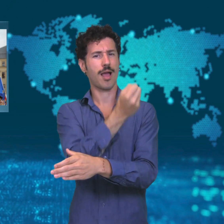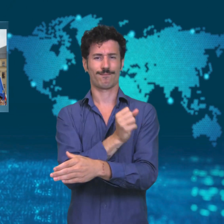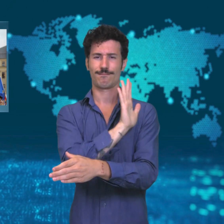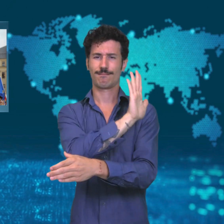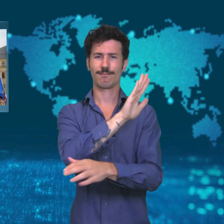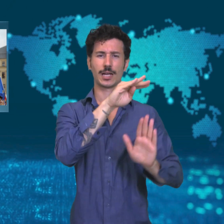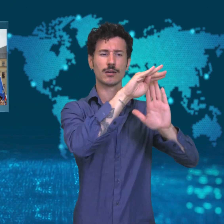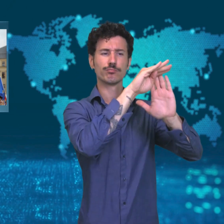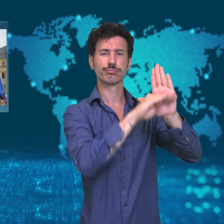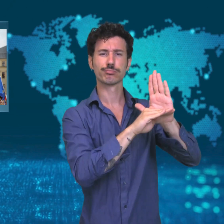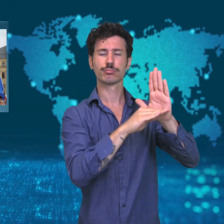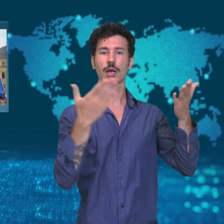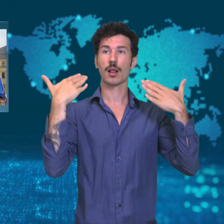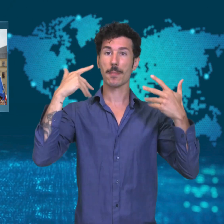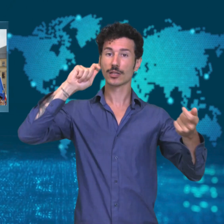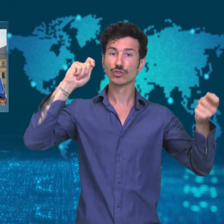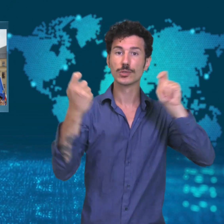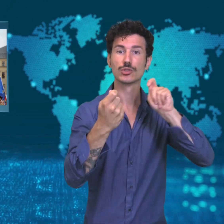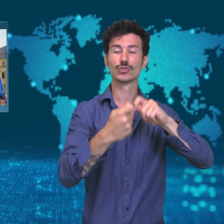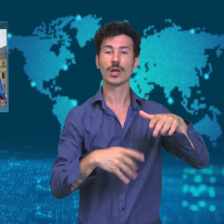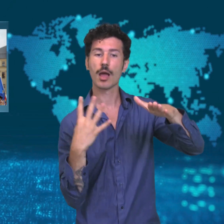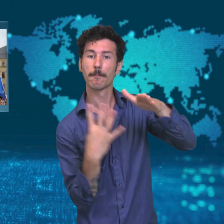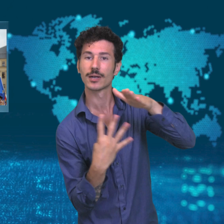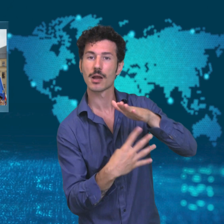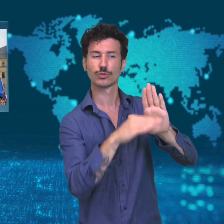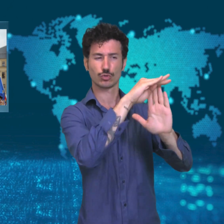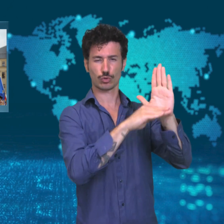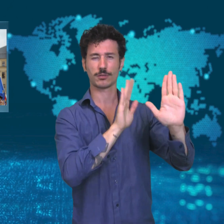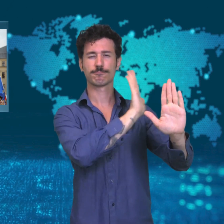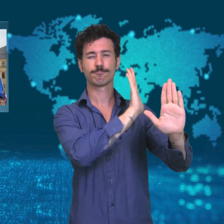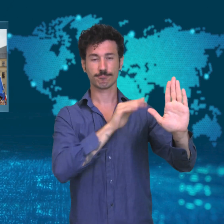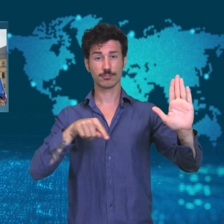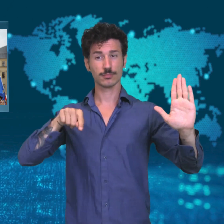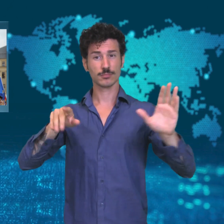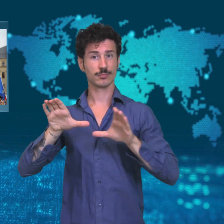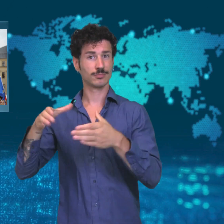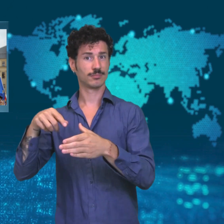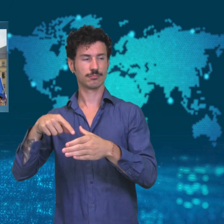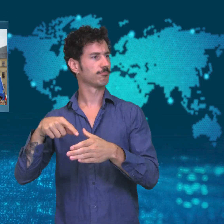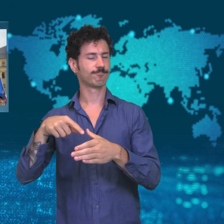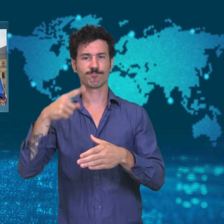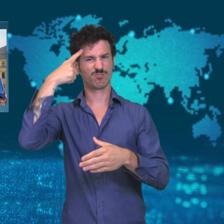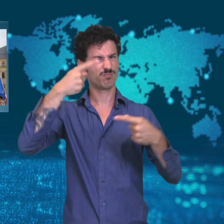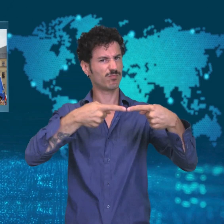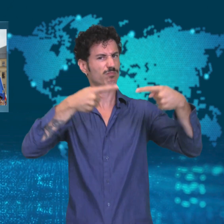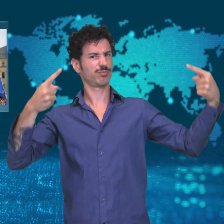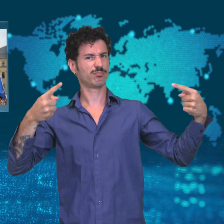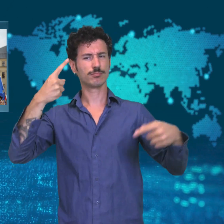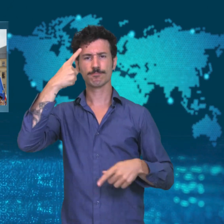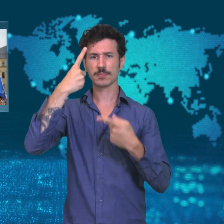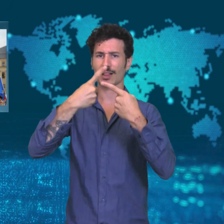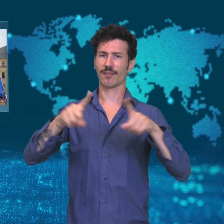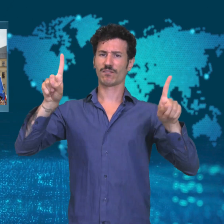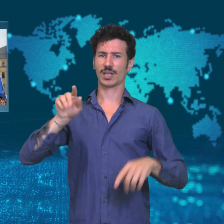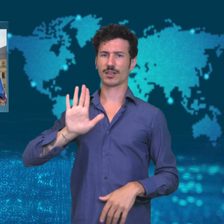disagrees with the EU on climate change and immigration.